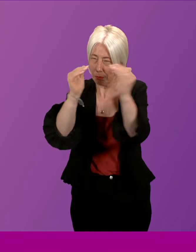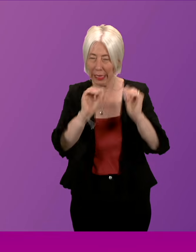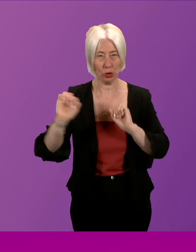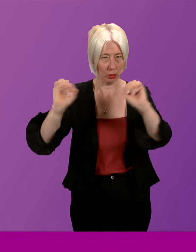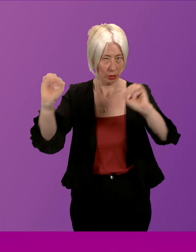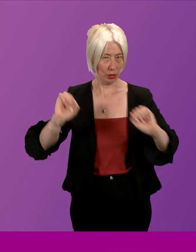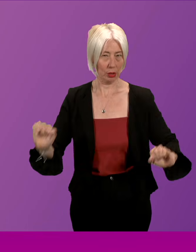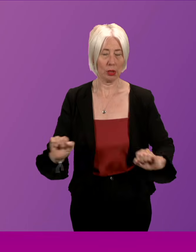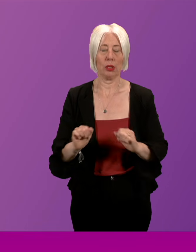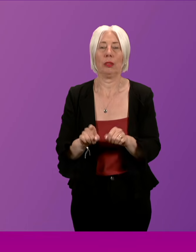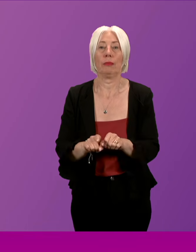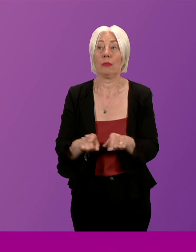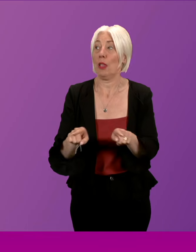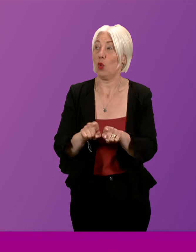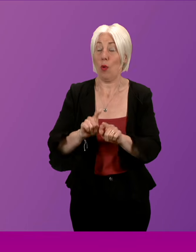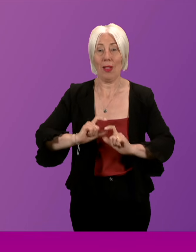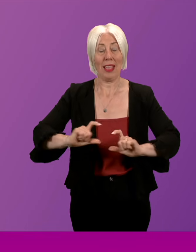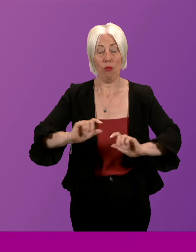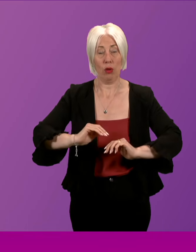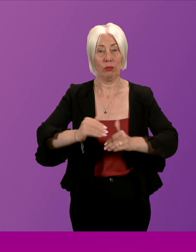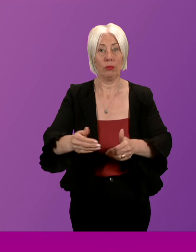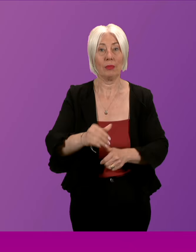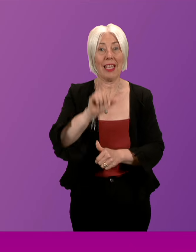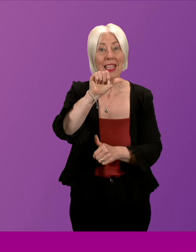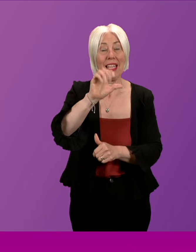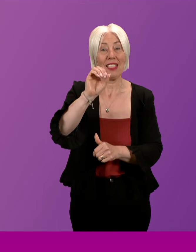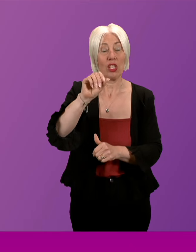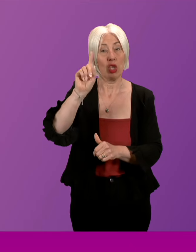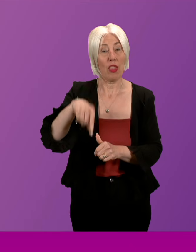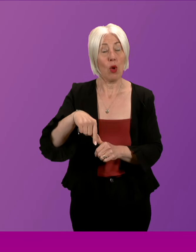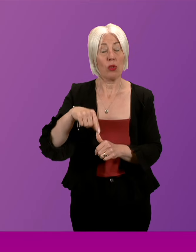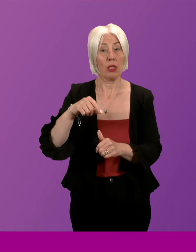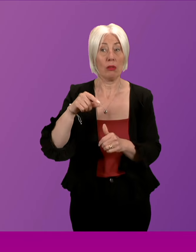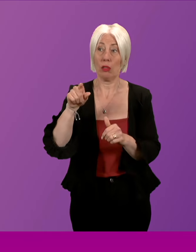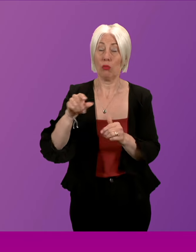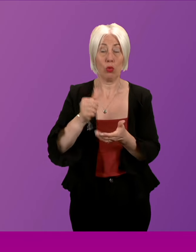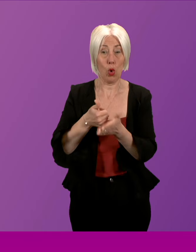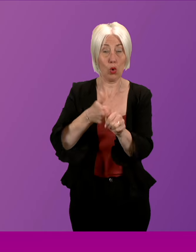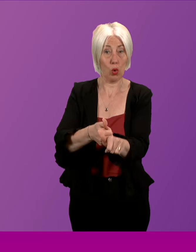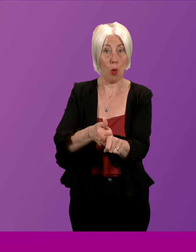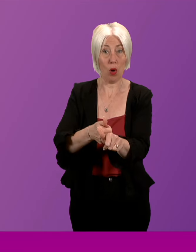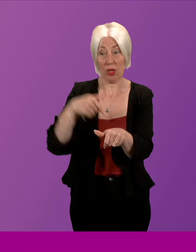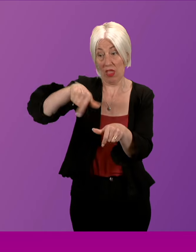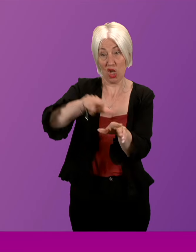We are also providing £600,000 of support in the current financial year for local